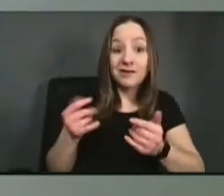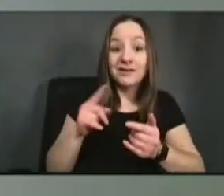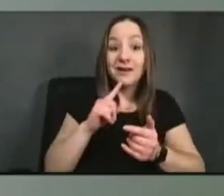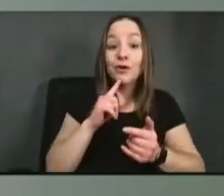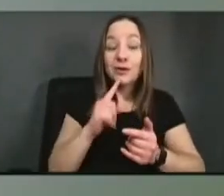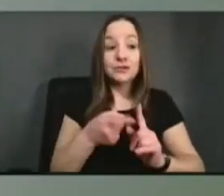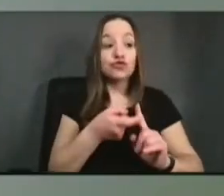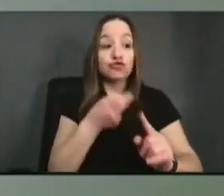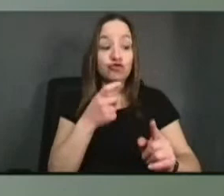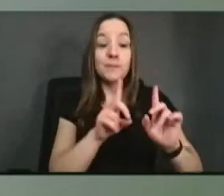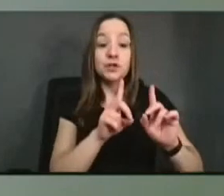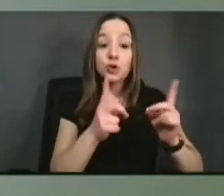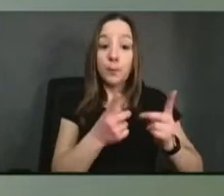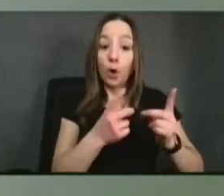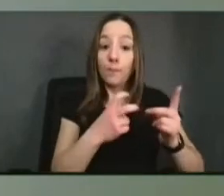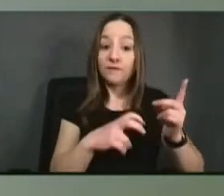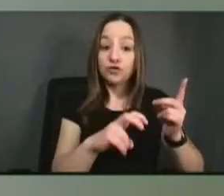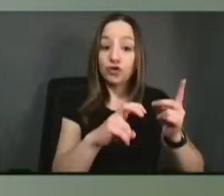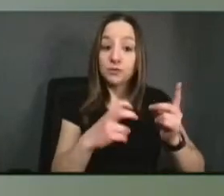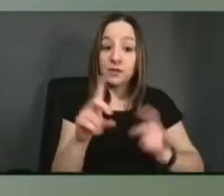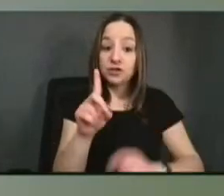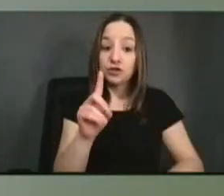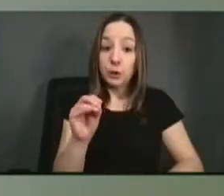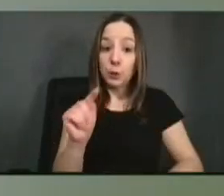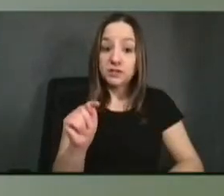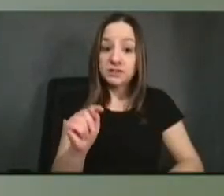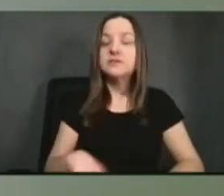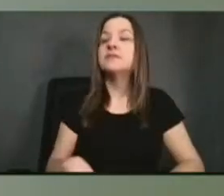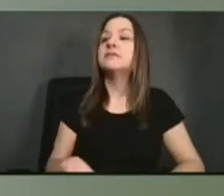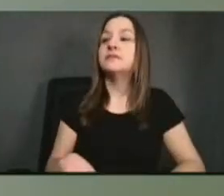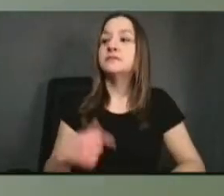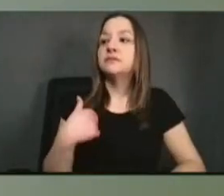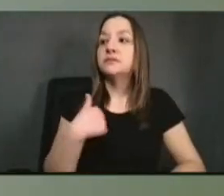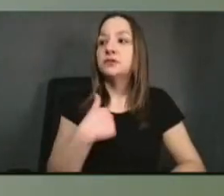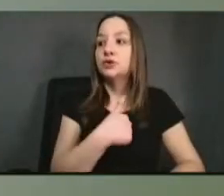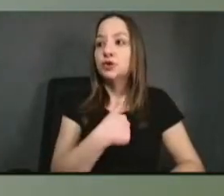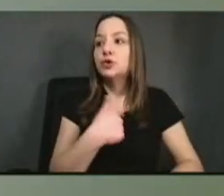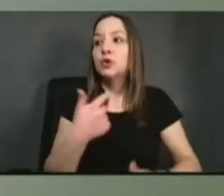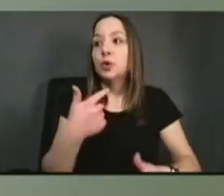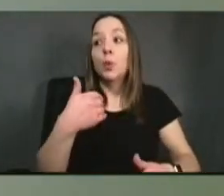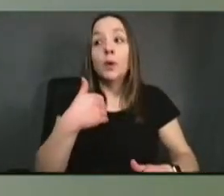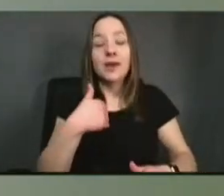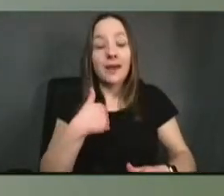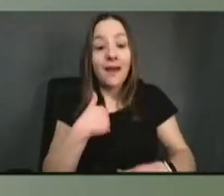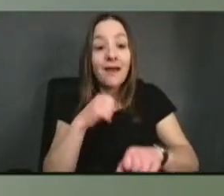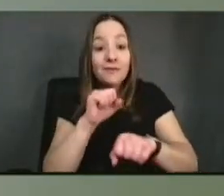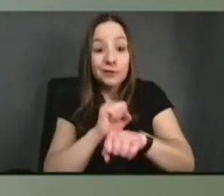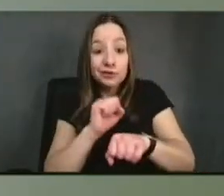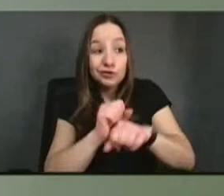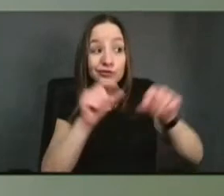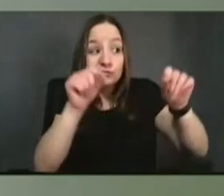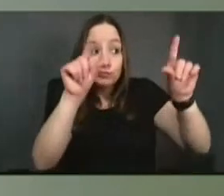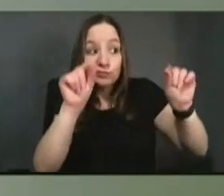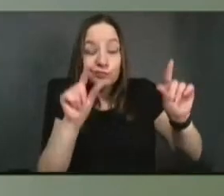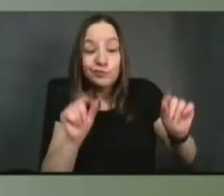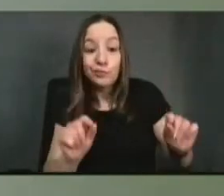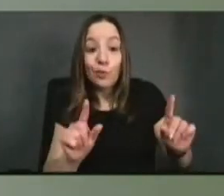of the recruitment for the bus drivers actually ces out of the Department of Transportation